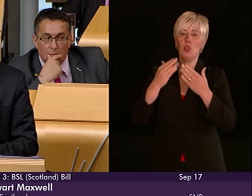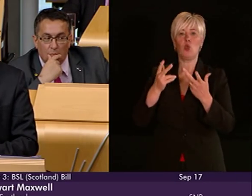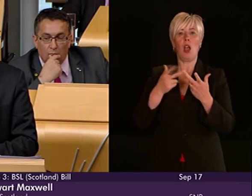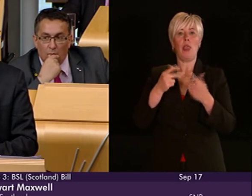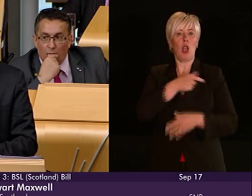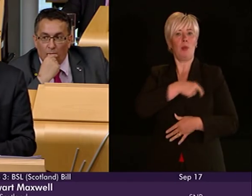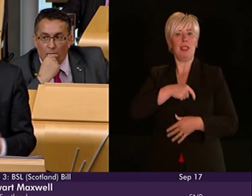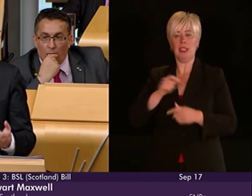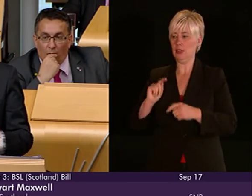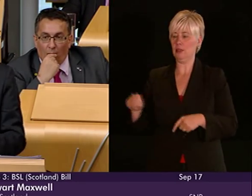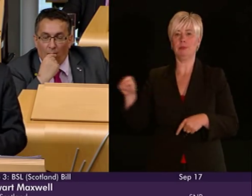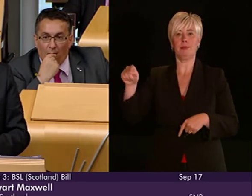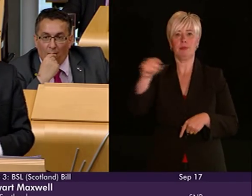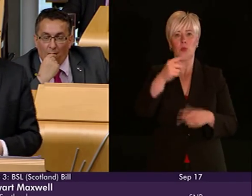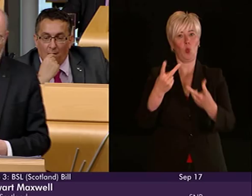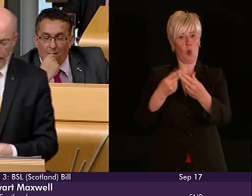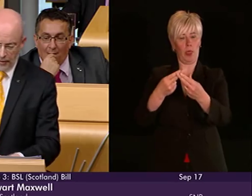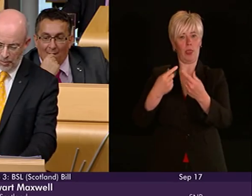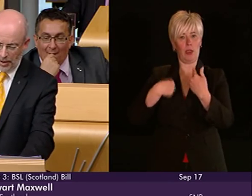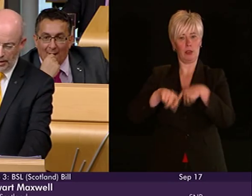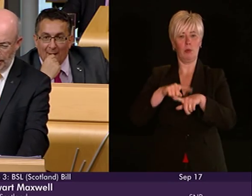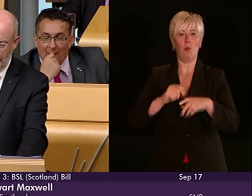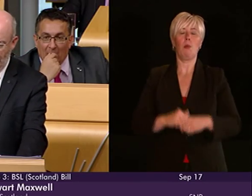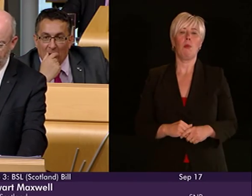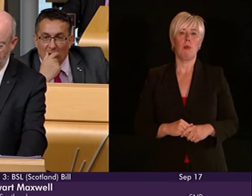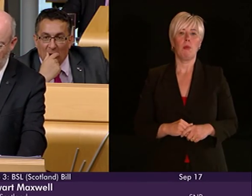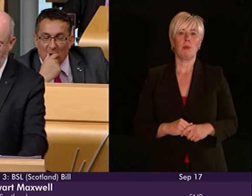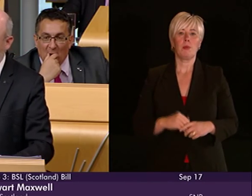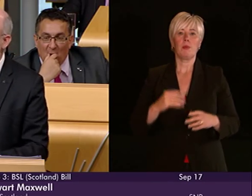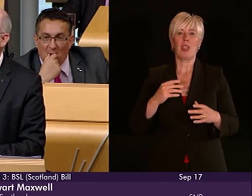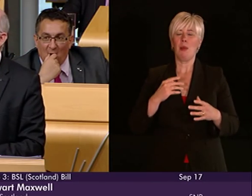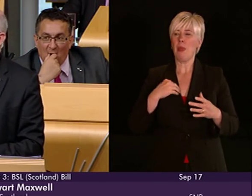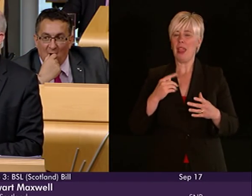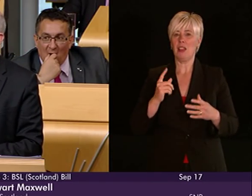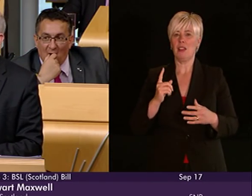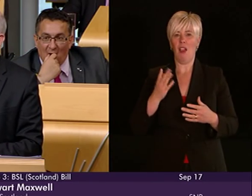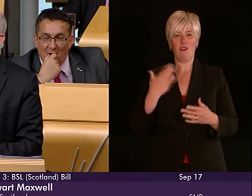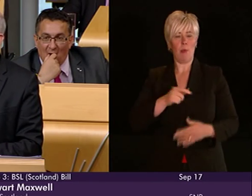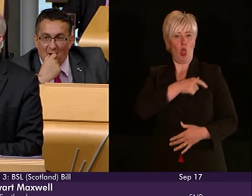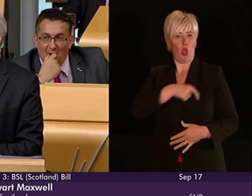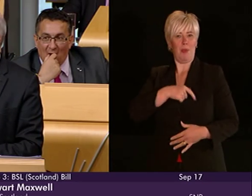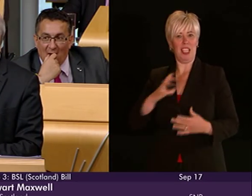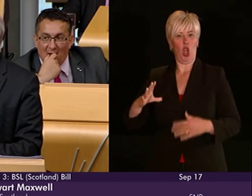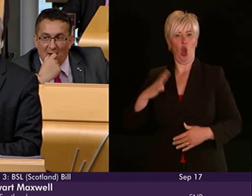members. One of the problems with speaking after them—members such as Mary Scanlon